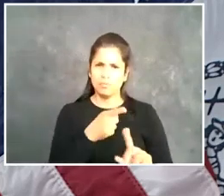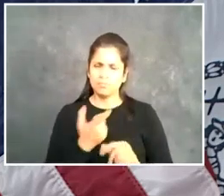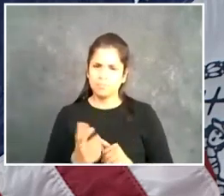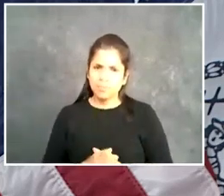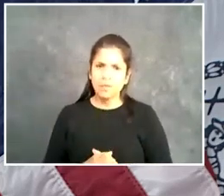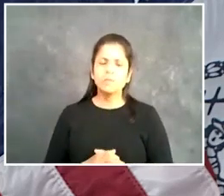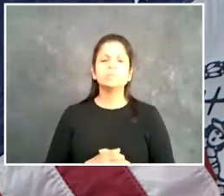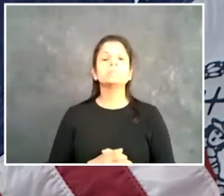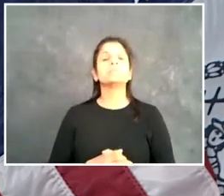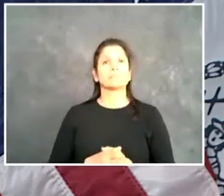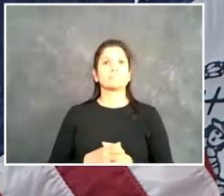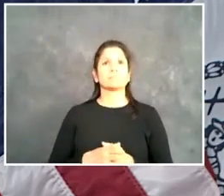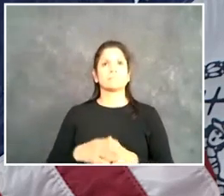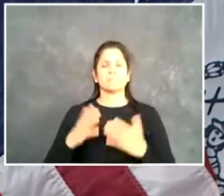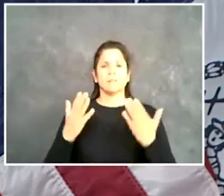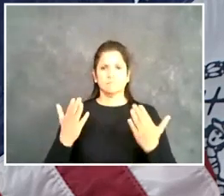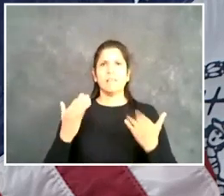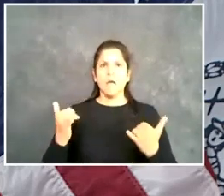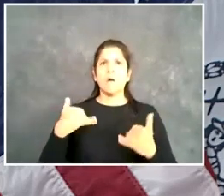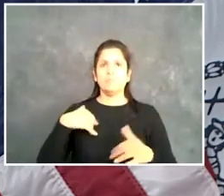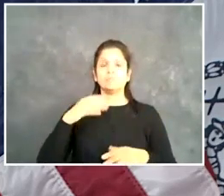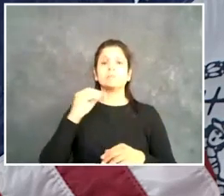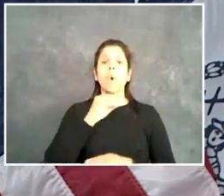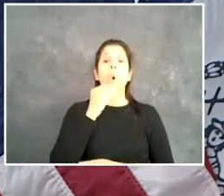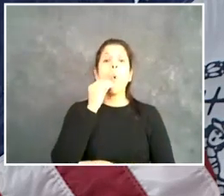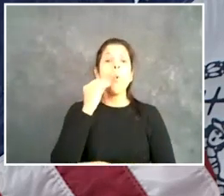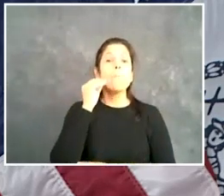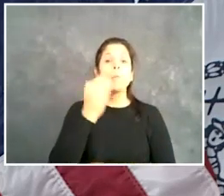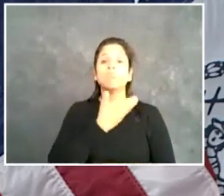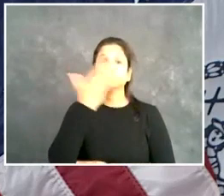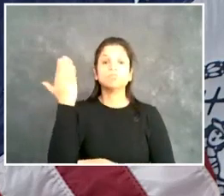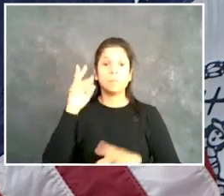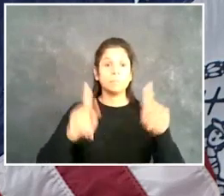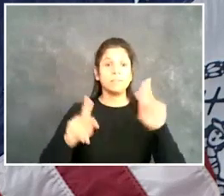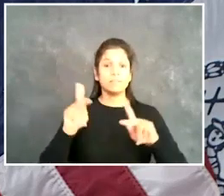SHOULD SAY. AND I'LL CERTAINLY TURN TO